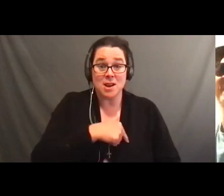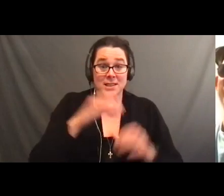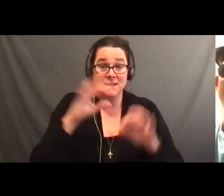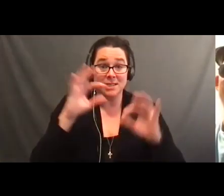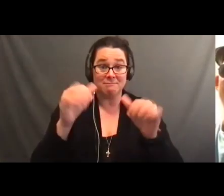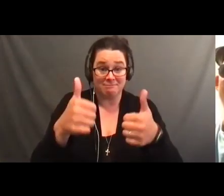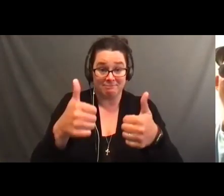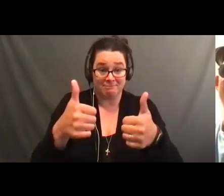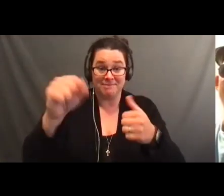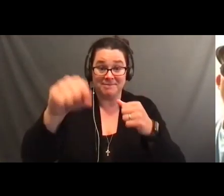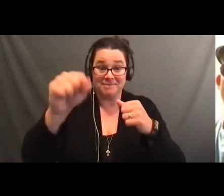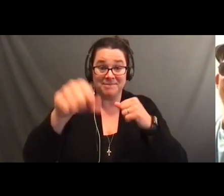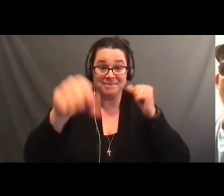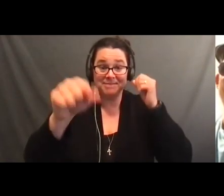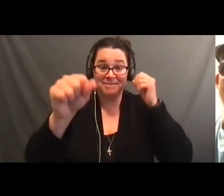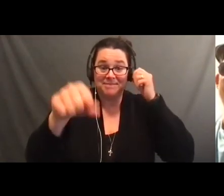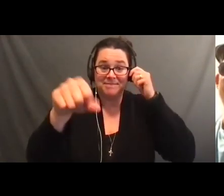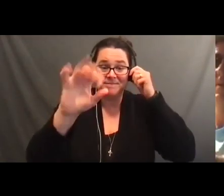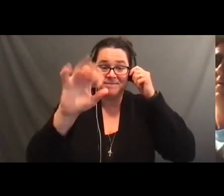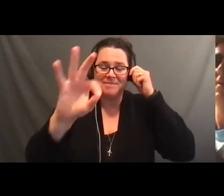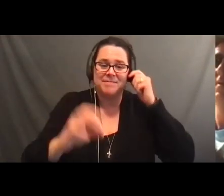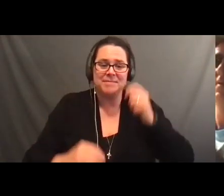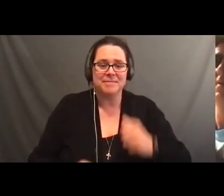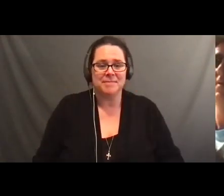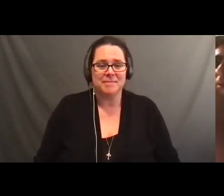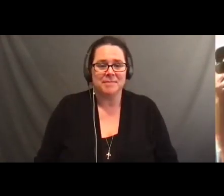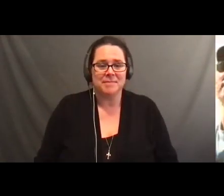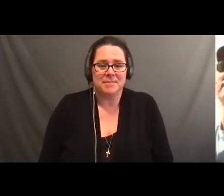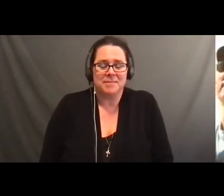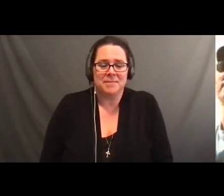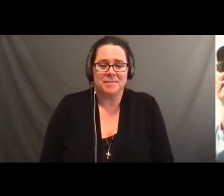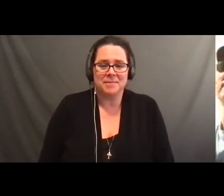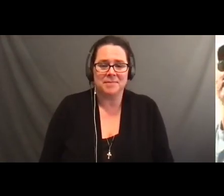Yep. >> Hannah’s mom: I don’t see. Okay there we go.